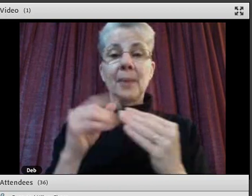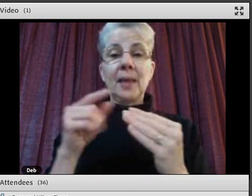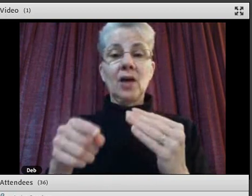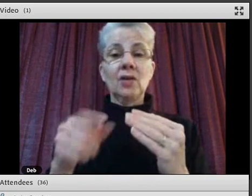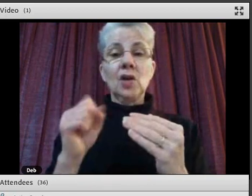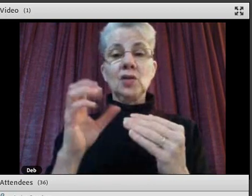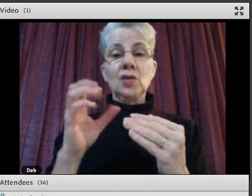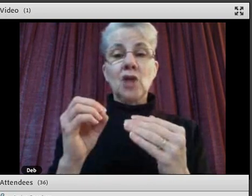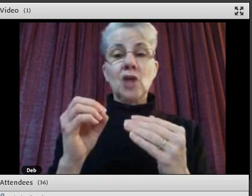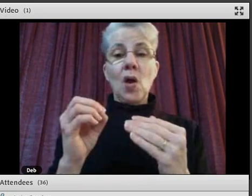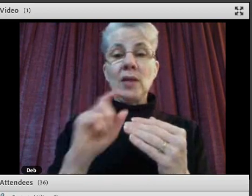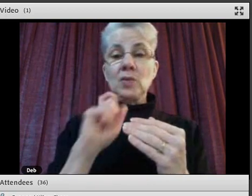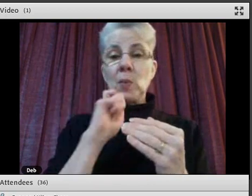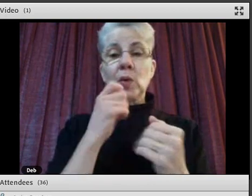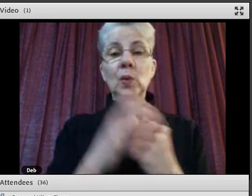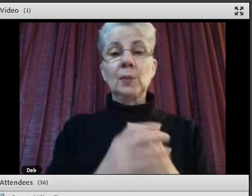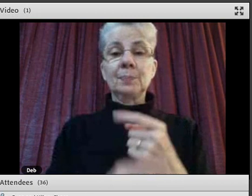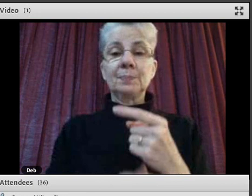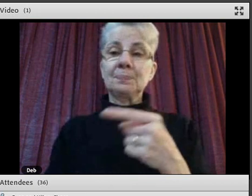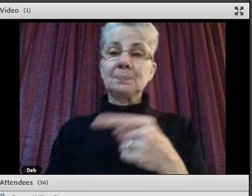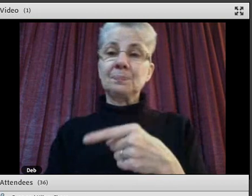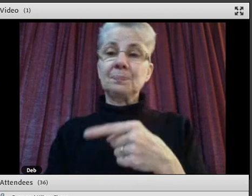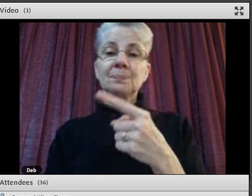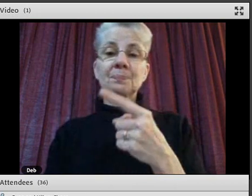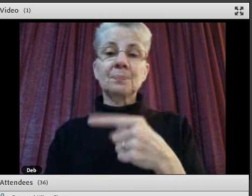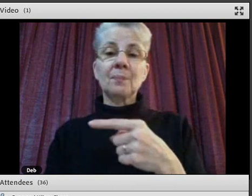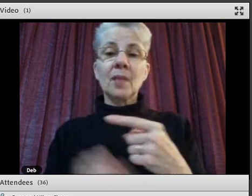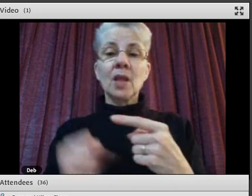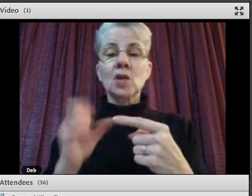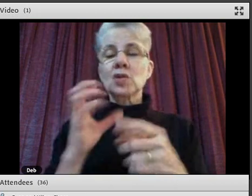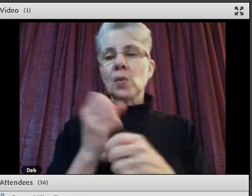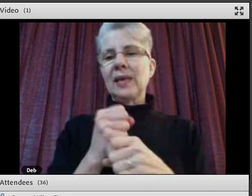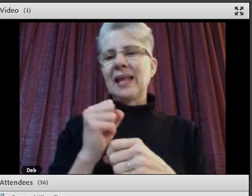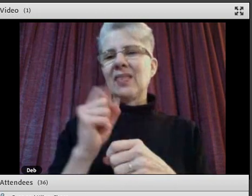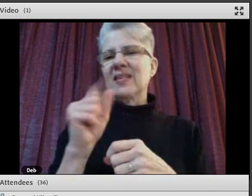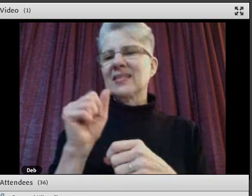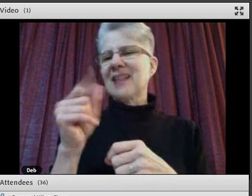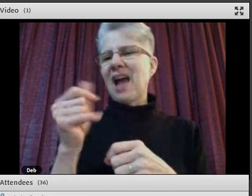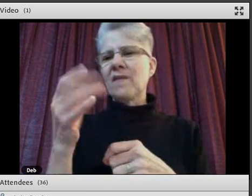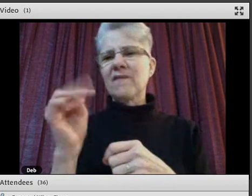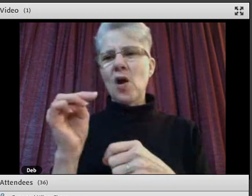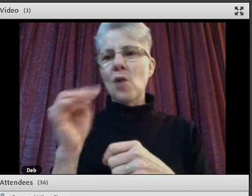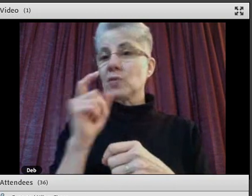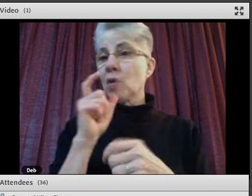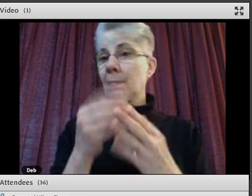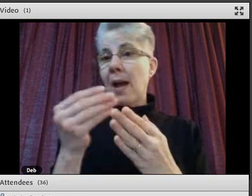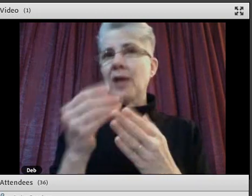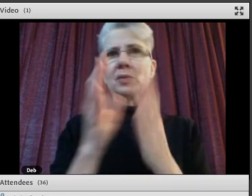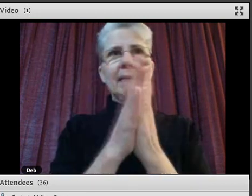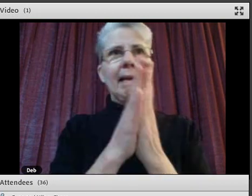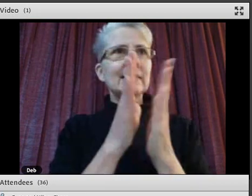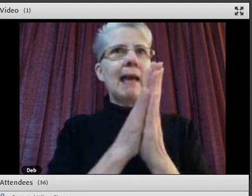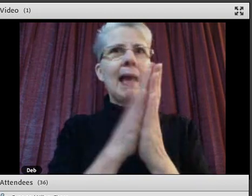It was really cool. So, getting the Styrofoam without buying it, you can always ask people to collect it.